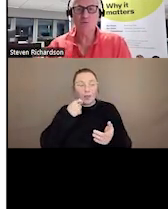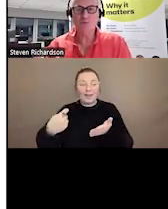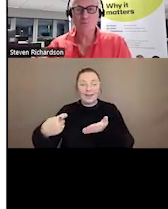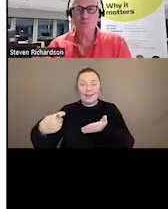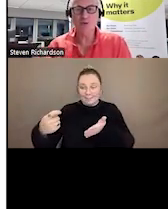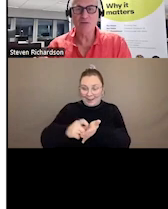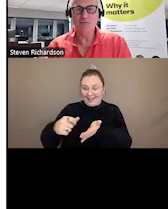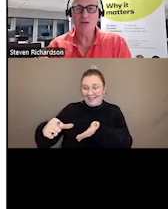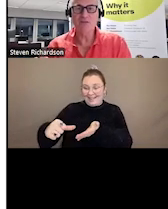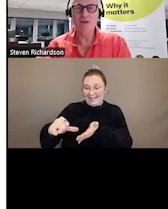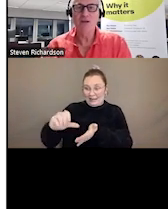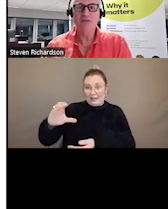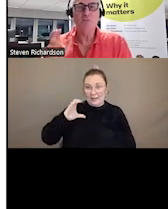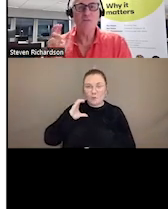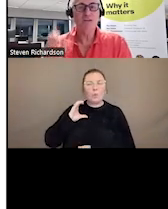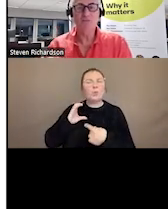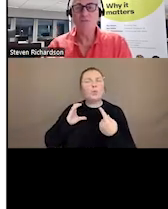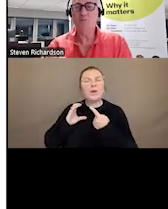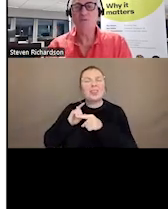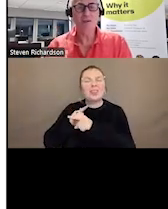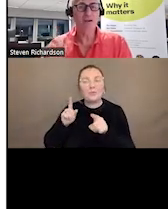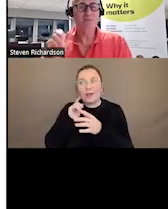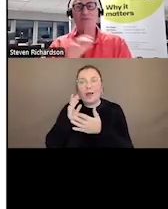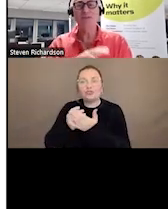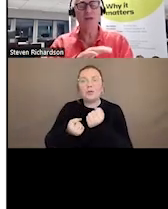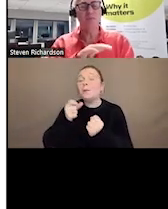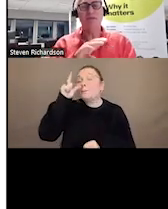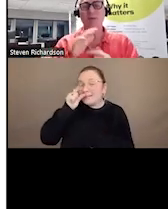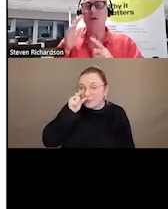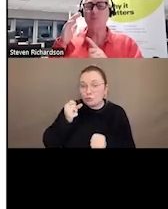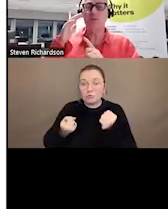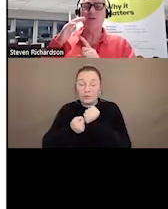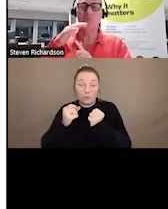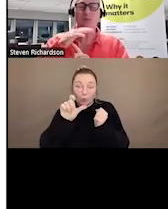will support the campaign? Potential supporters may come from a database. There may come from